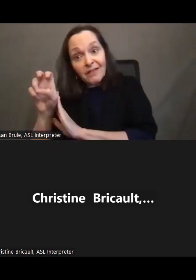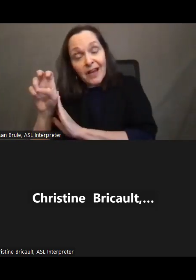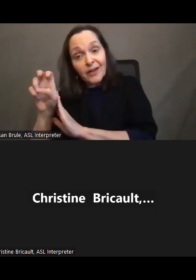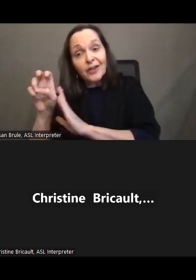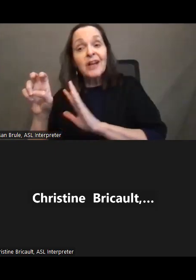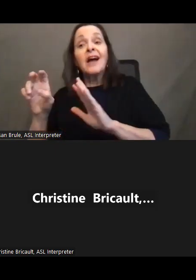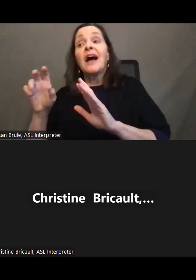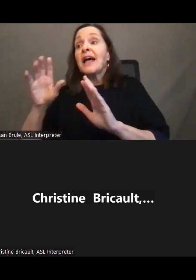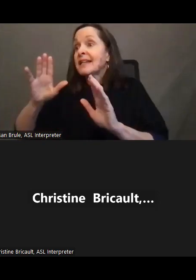Everyone gets ten points.